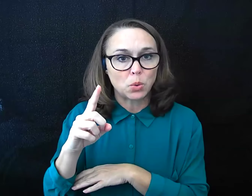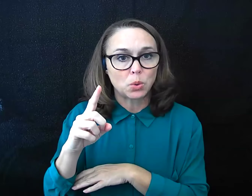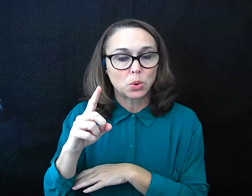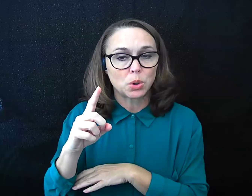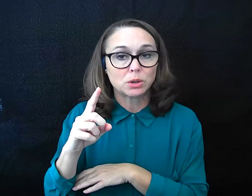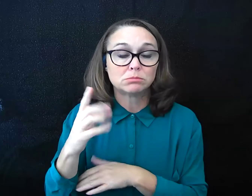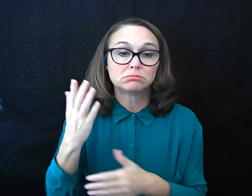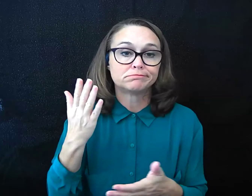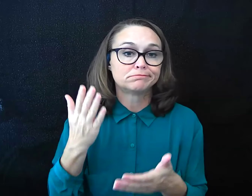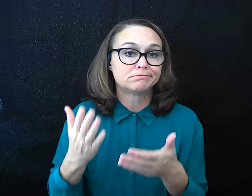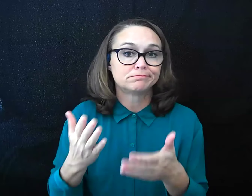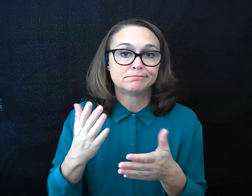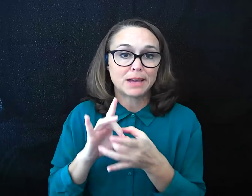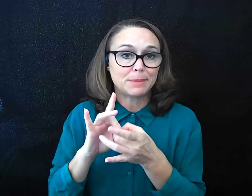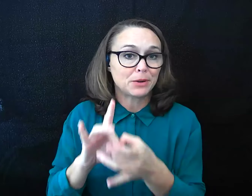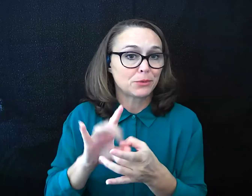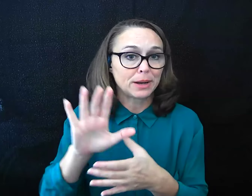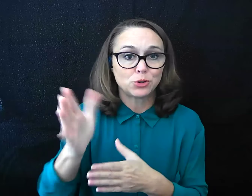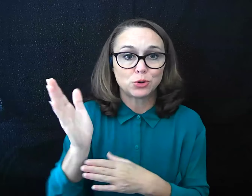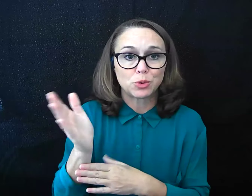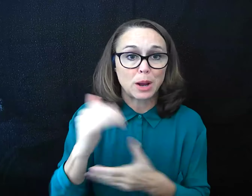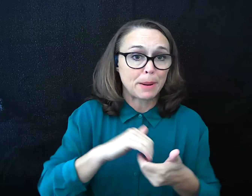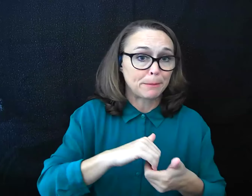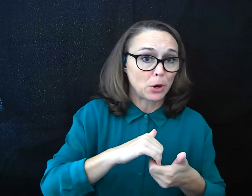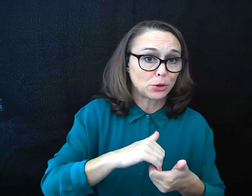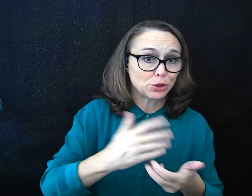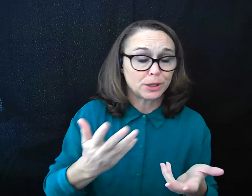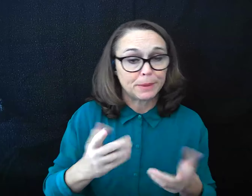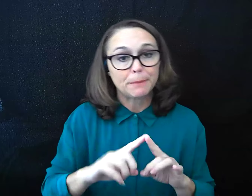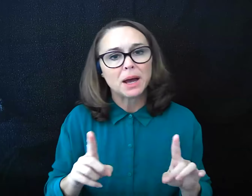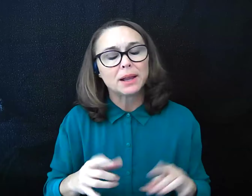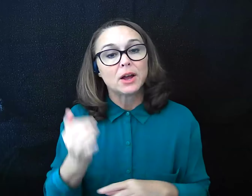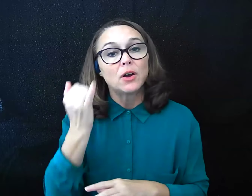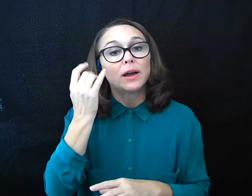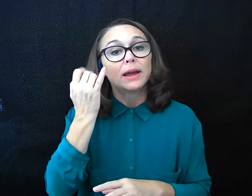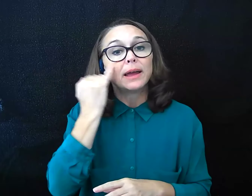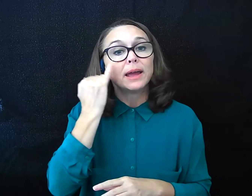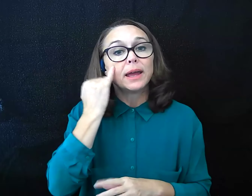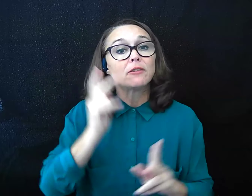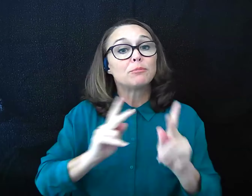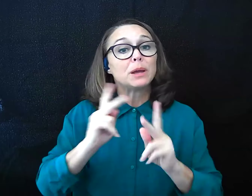based on your presentations around partnerships, for those who are wanting to implement some of